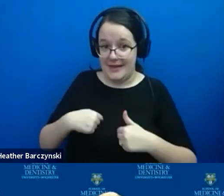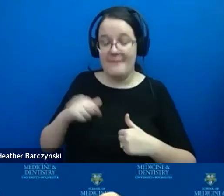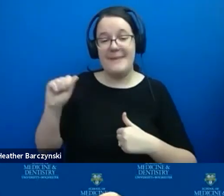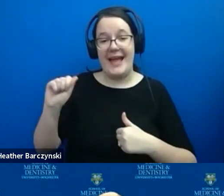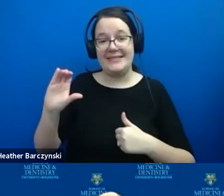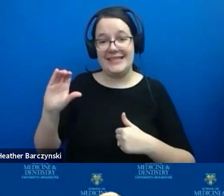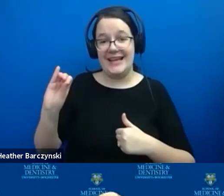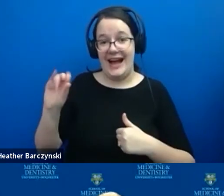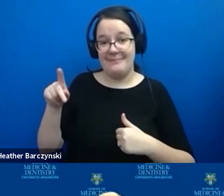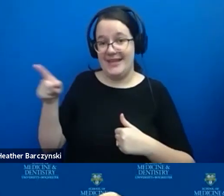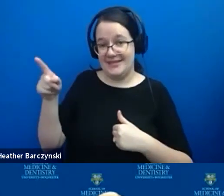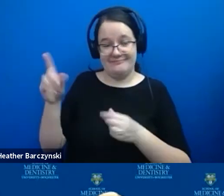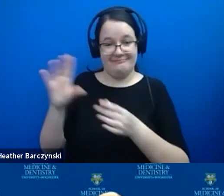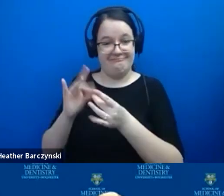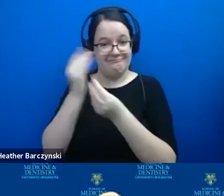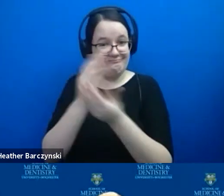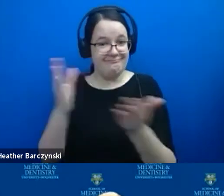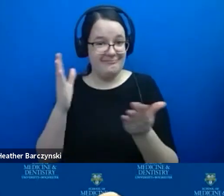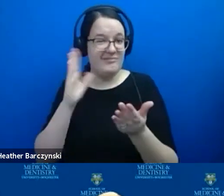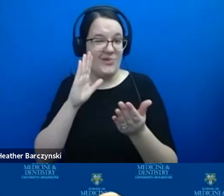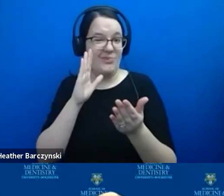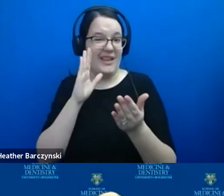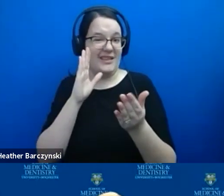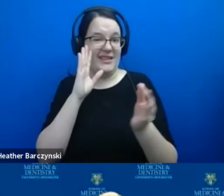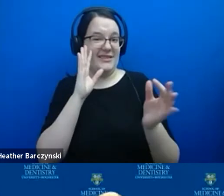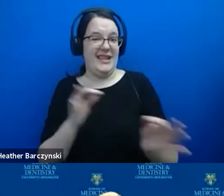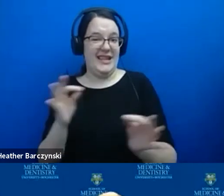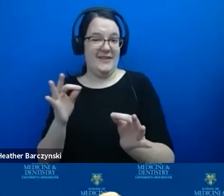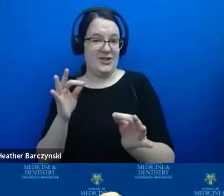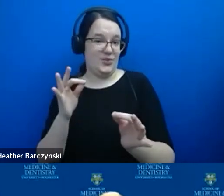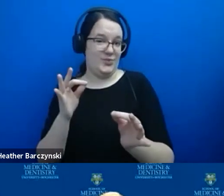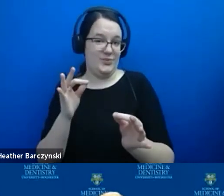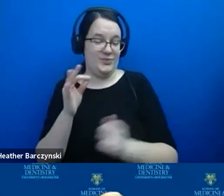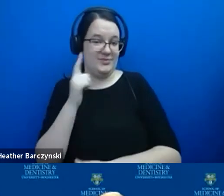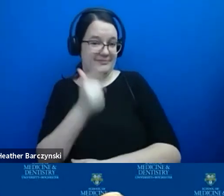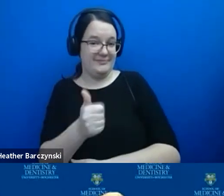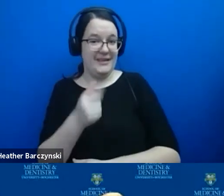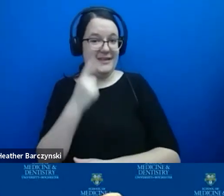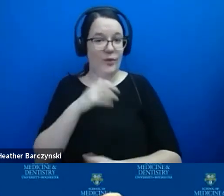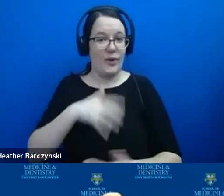to be a an individual decision with pregnant women in their their providers and i believe